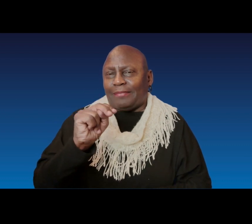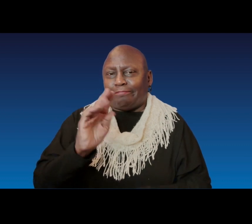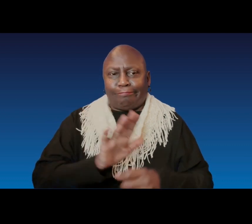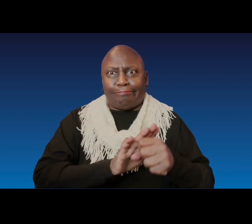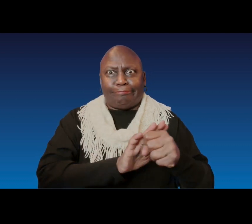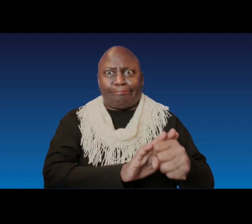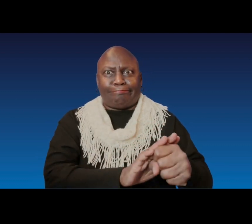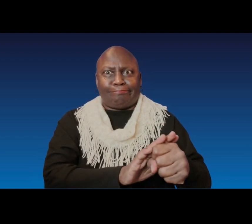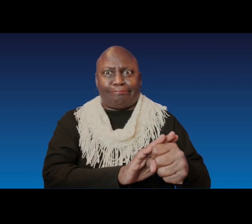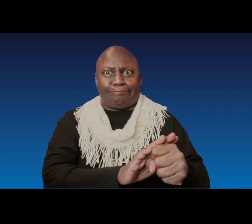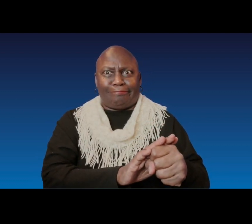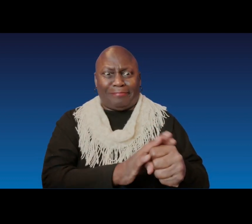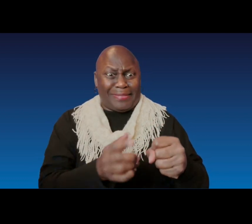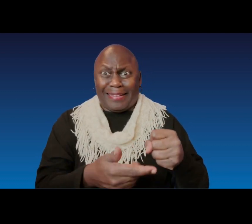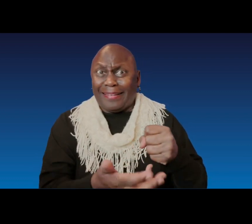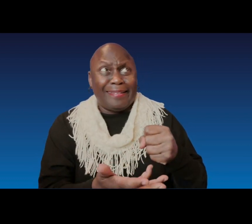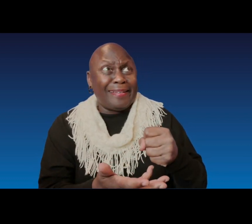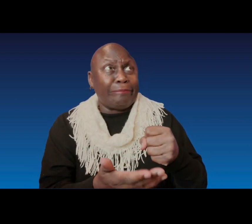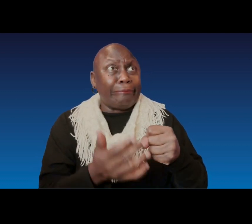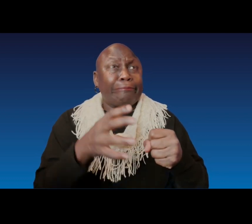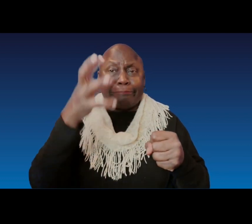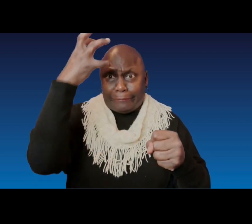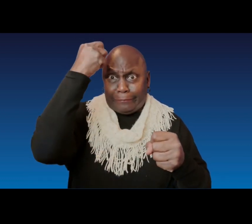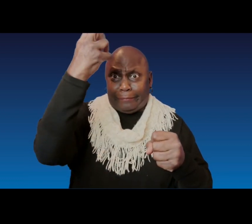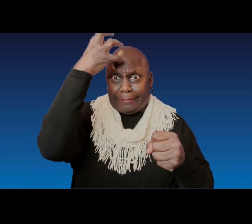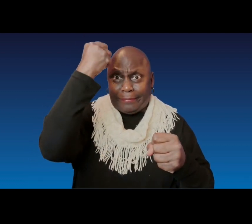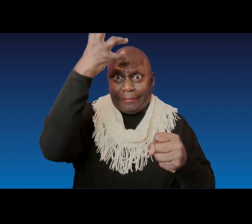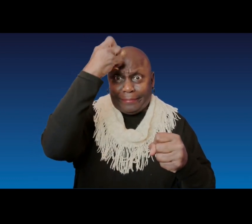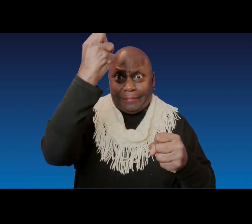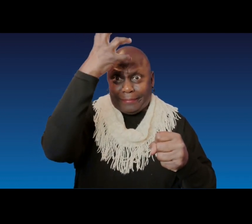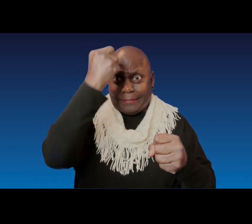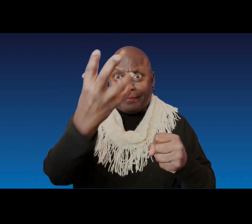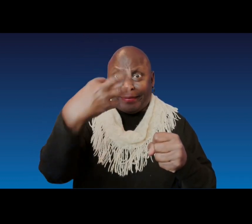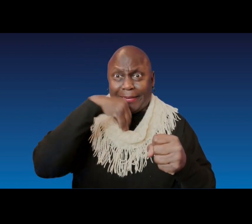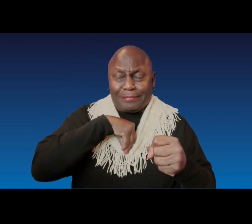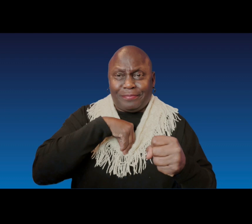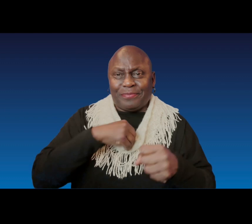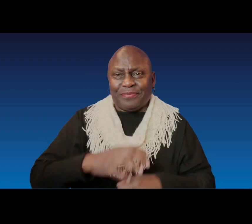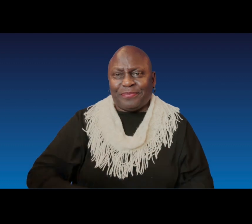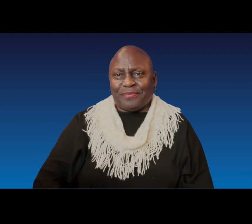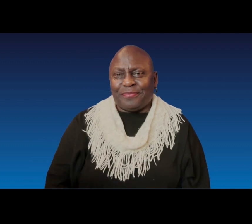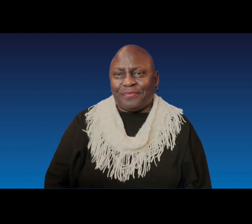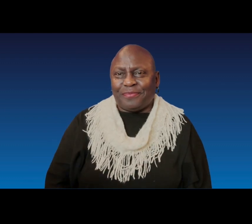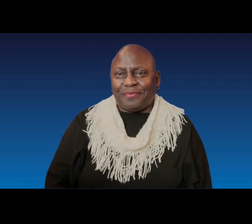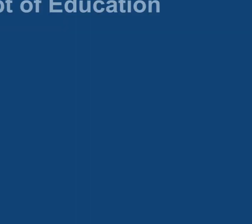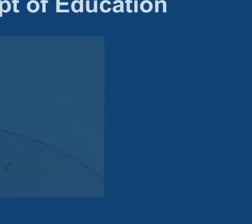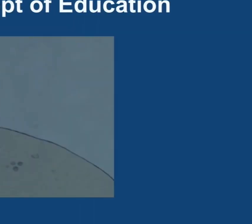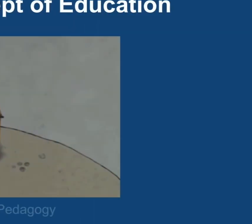That's called language suppression, where everything is memorized by rote.